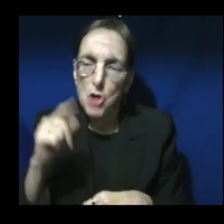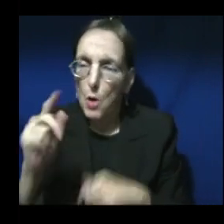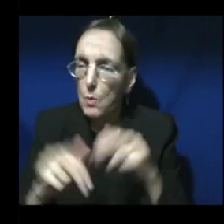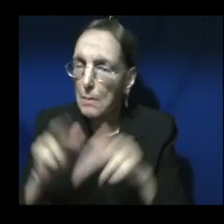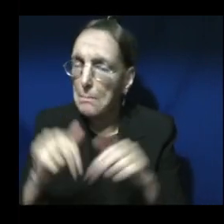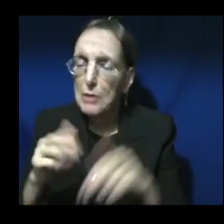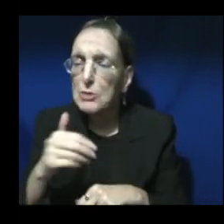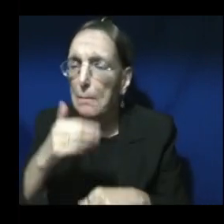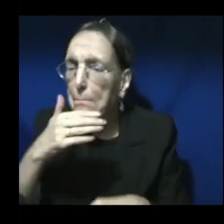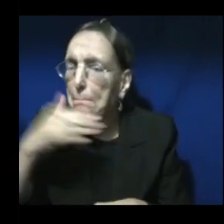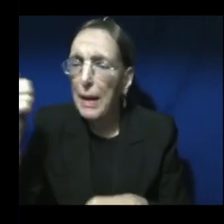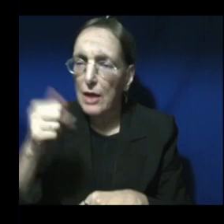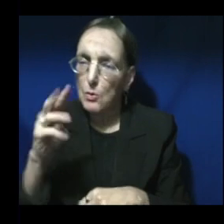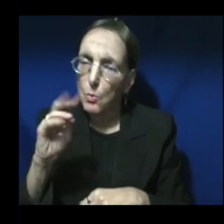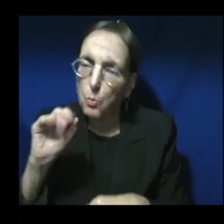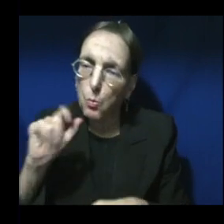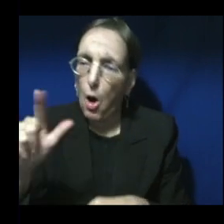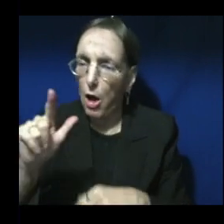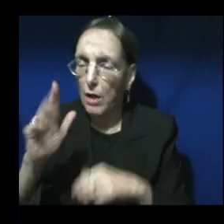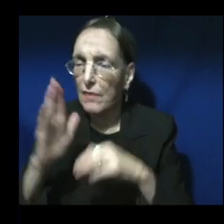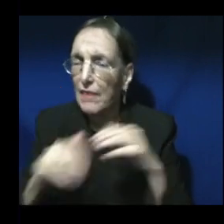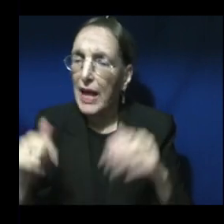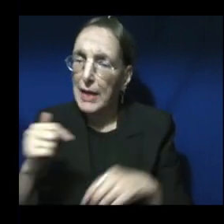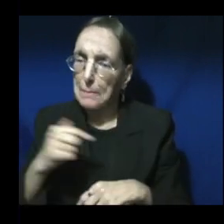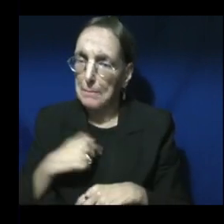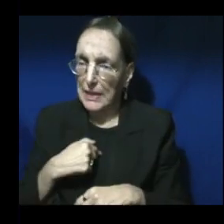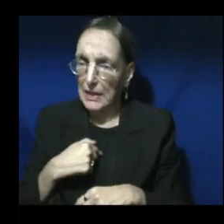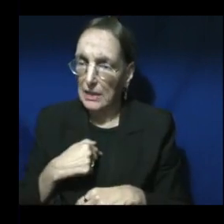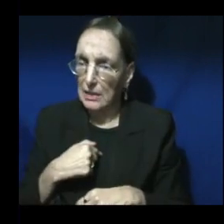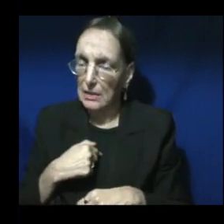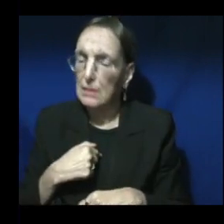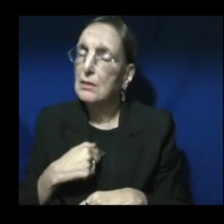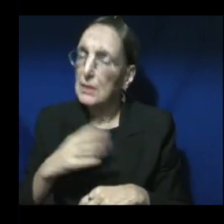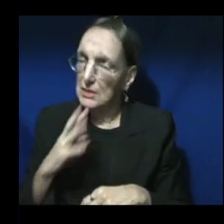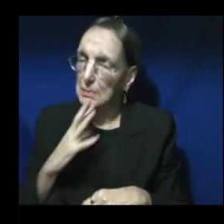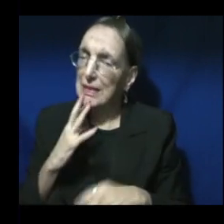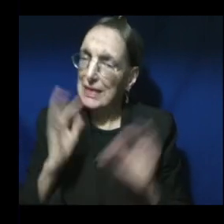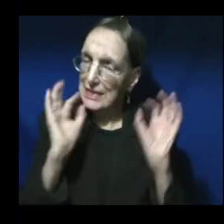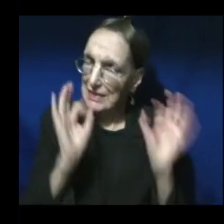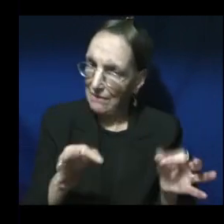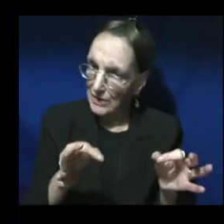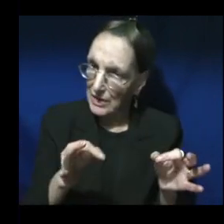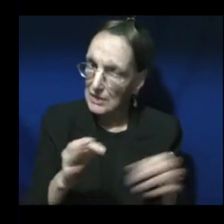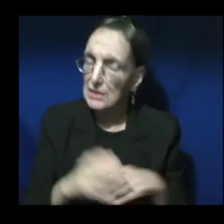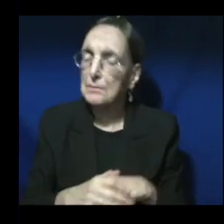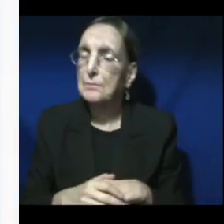zero victories. Right? Speaking in definites or absolutes—contrast that with the way that